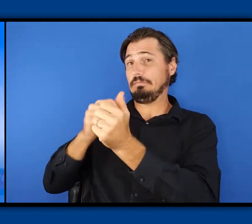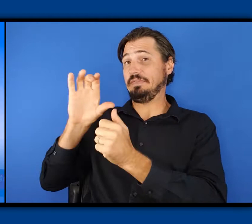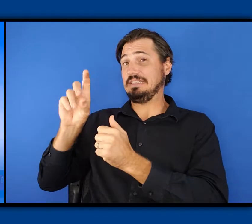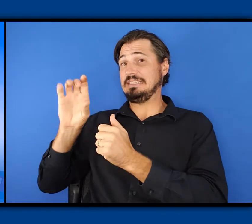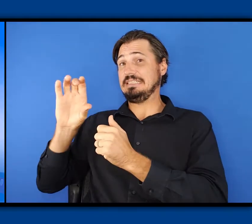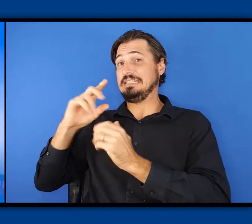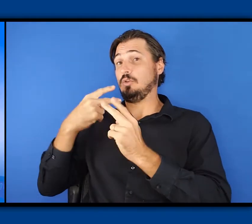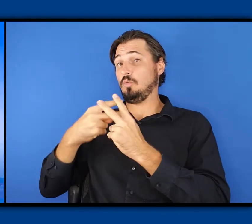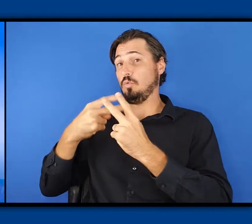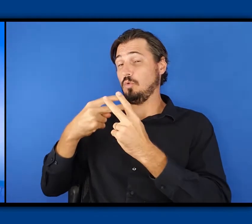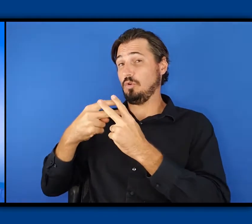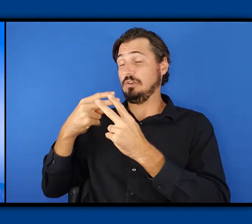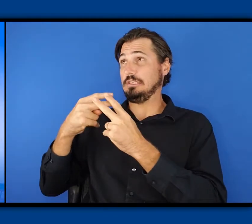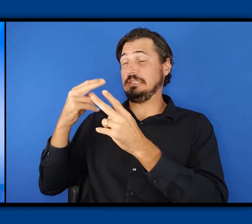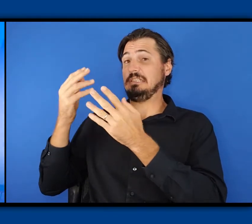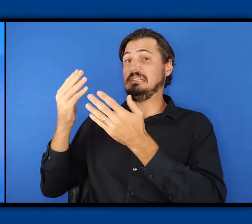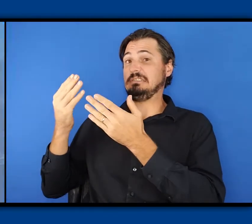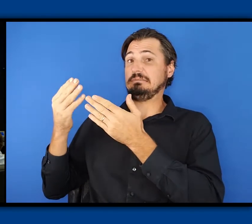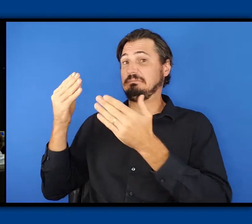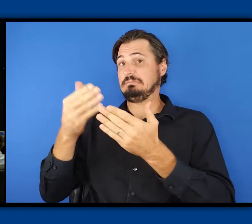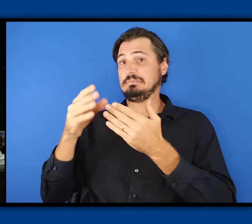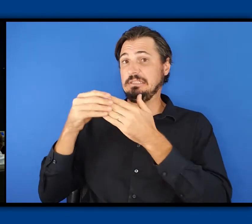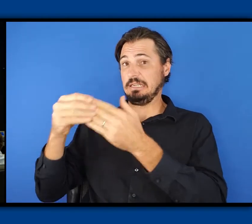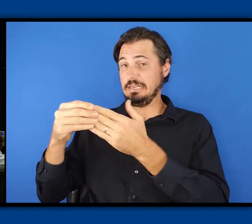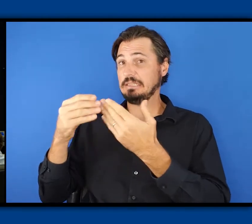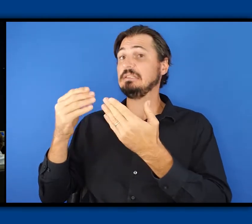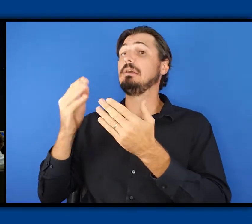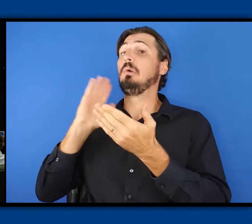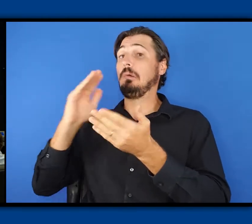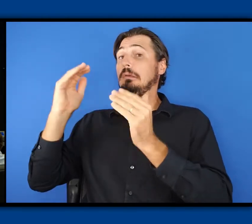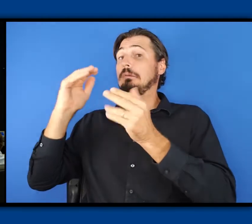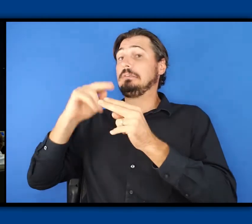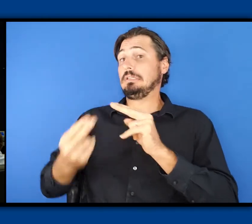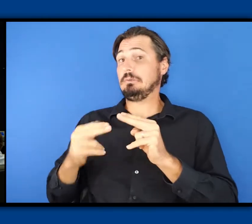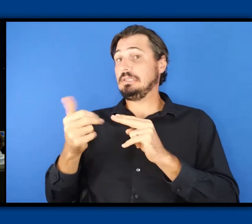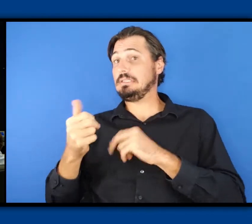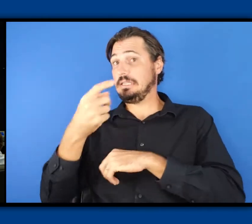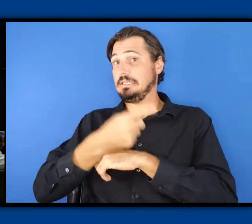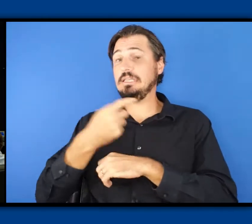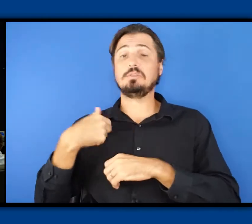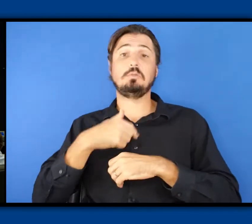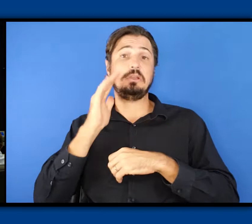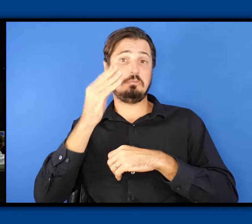down to the recommended 10 days. We will continue to keep you updated as we are updated